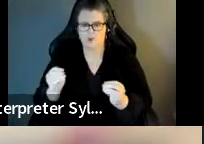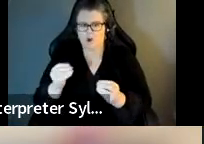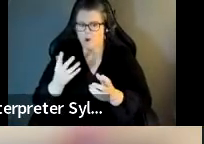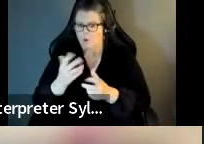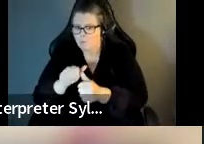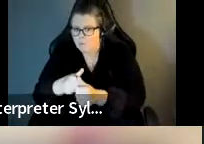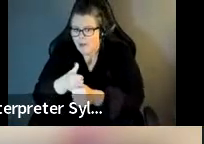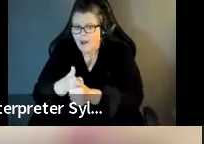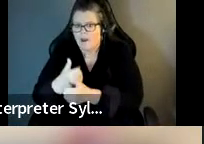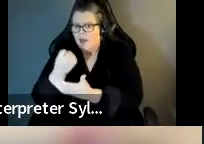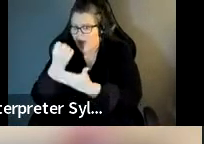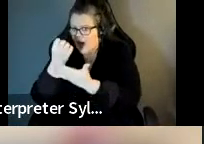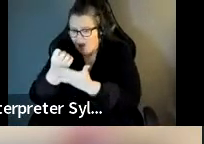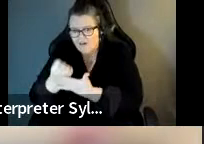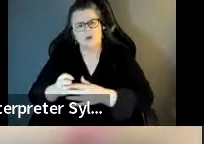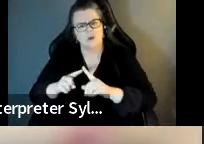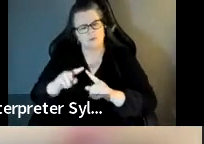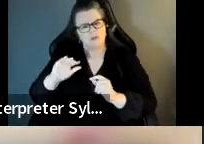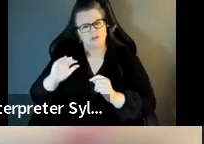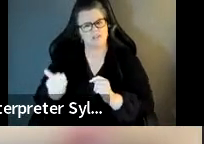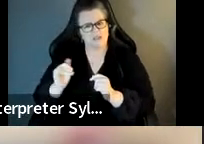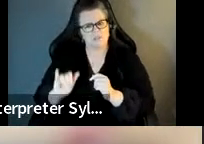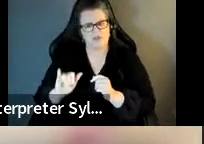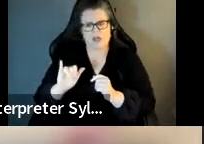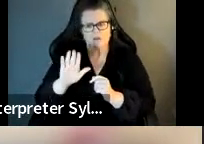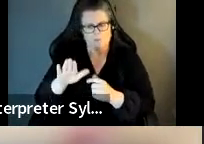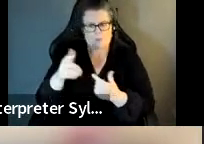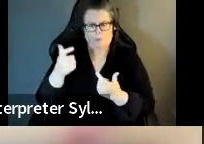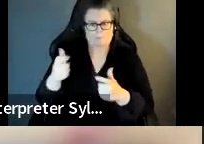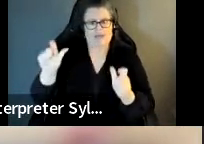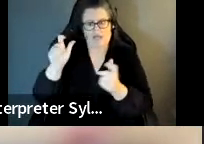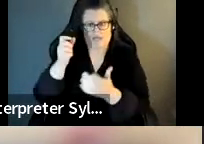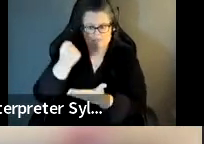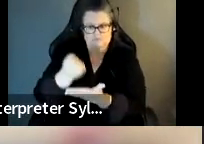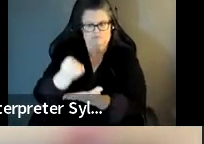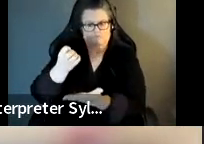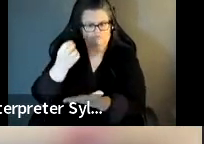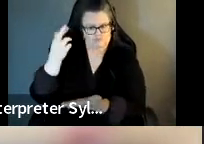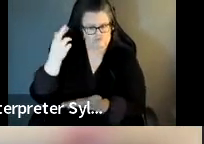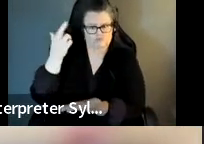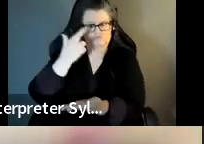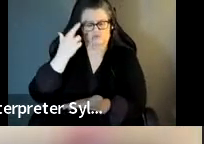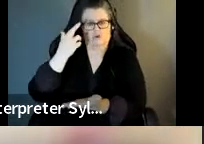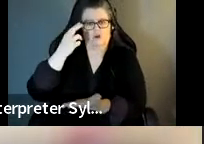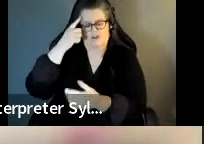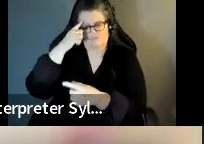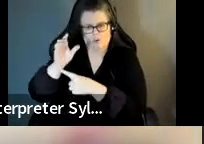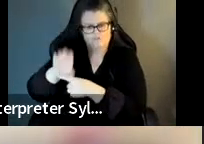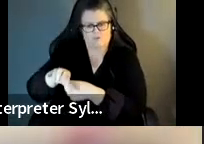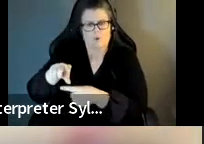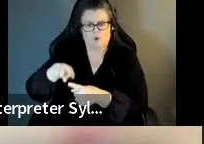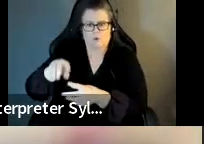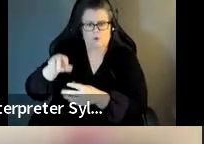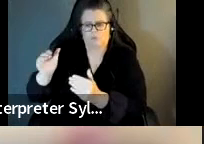But it seems to be the backbone of the justification to move to force the MDE height down to 17 inches.